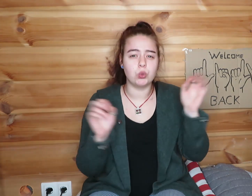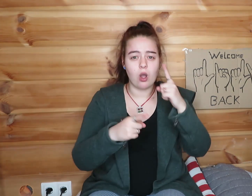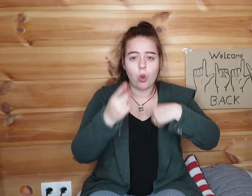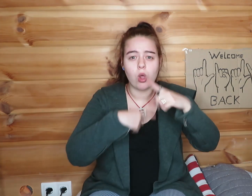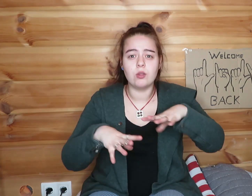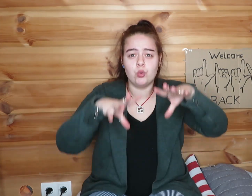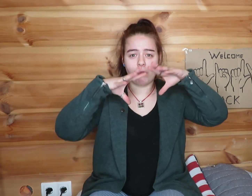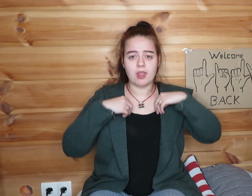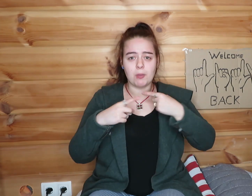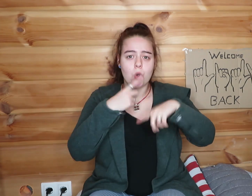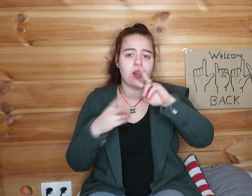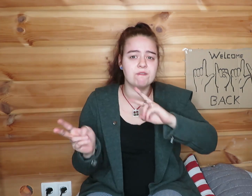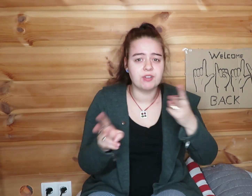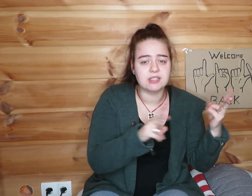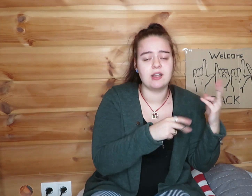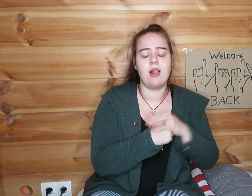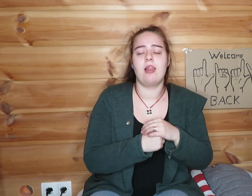You can take over any role/person/thing and change it.